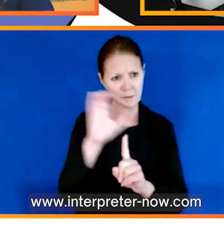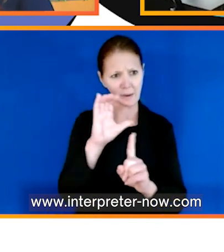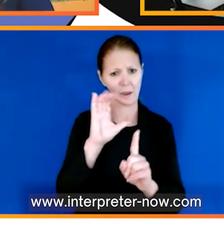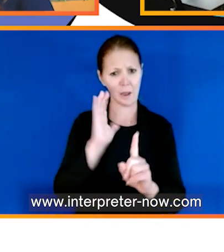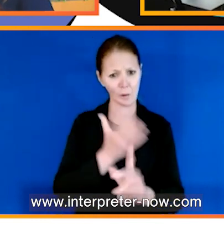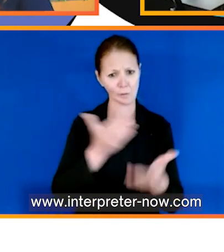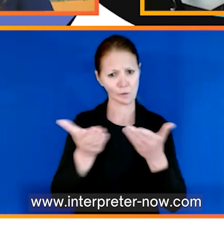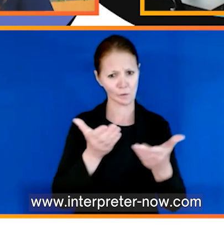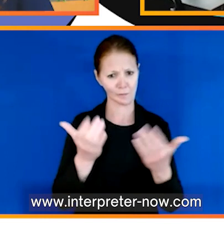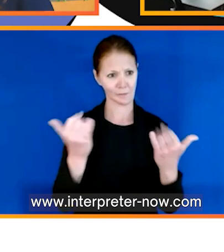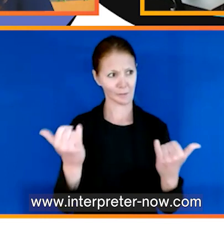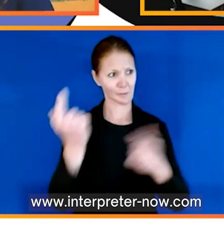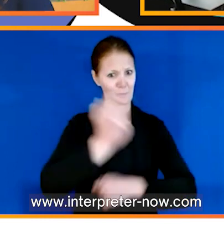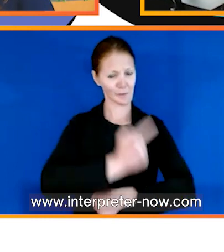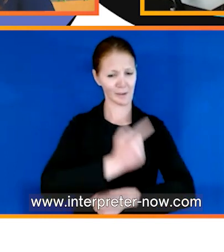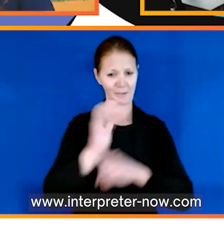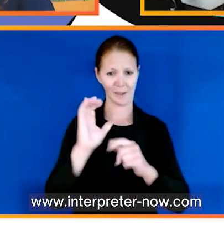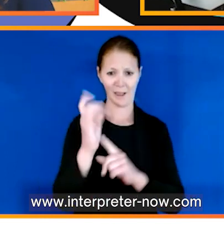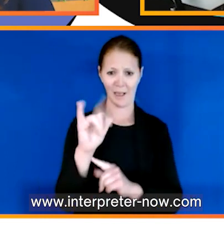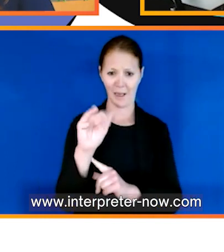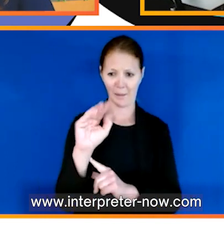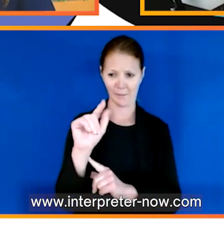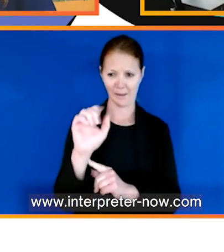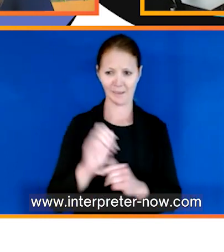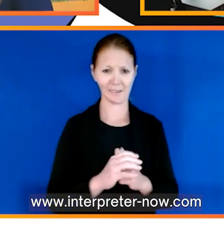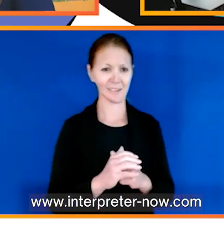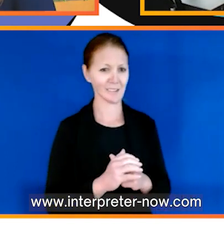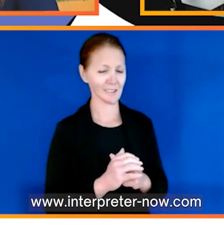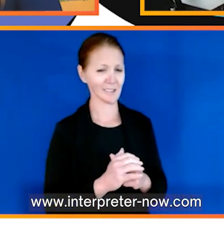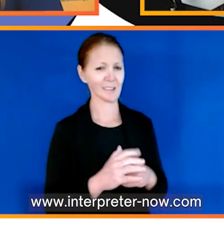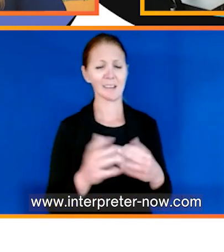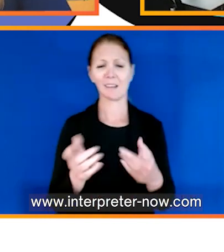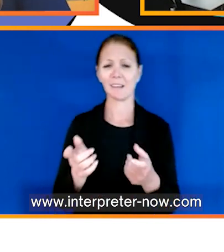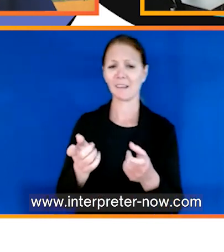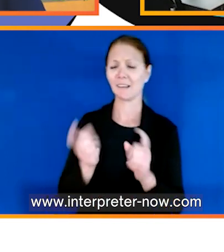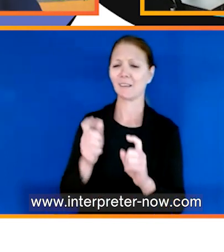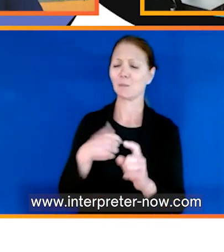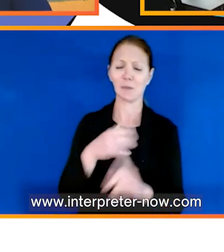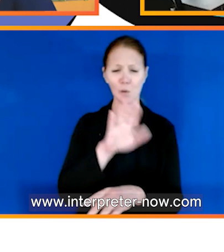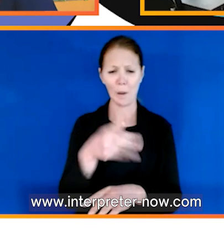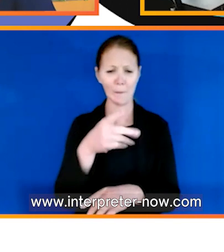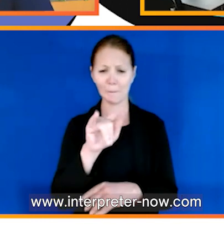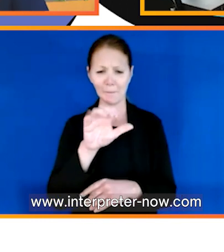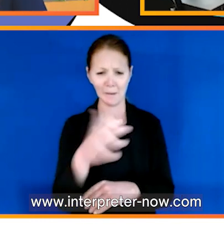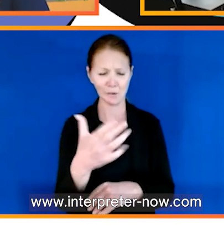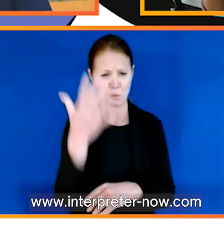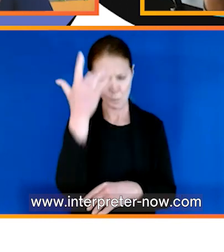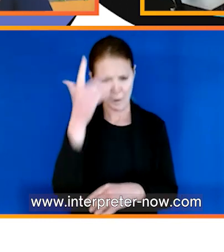seek Empovia's services, especially in today's climate?